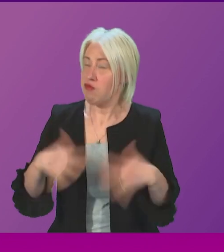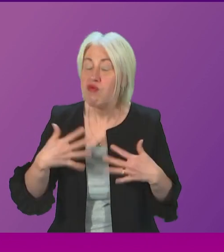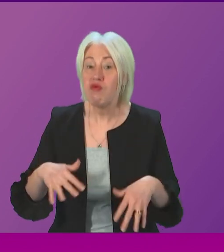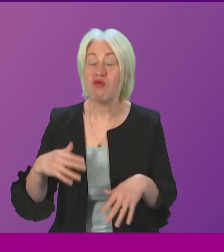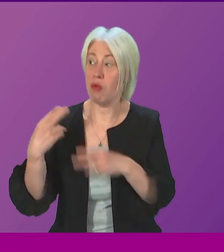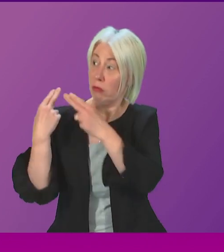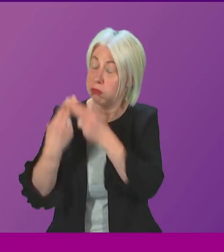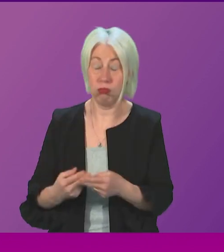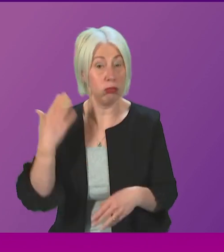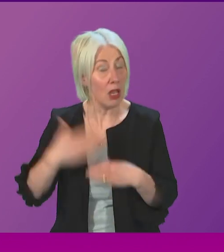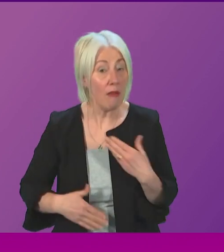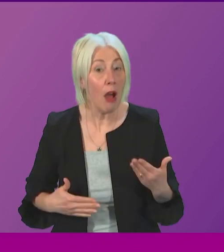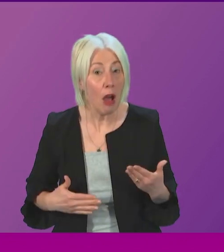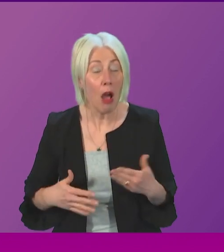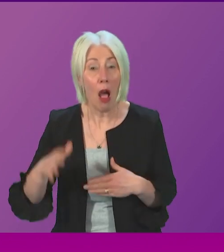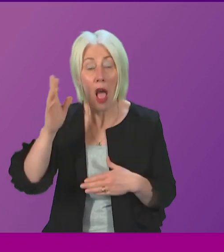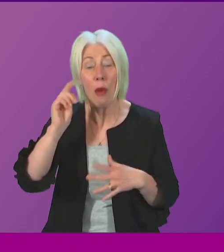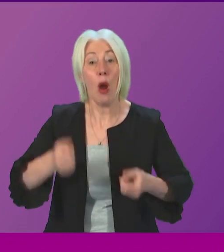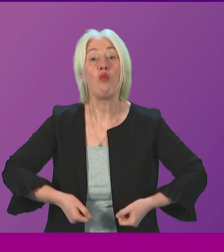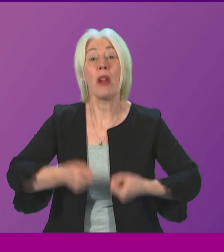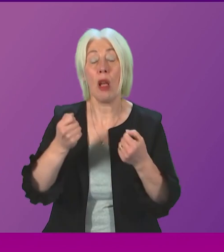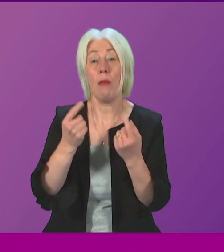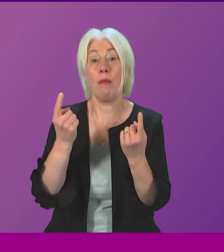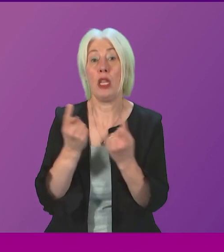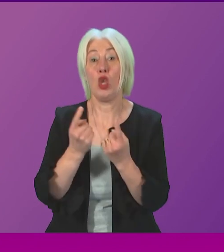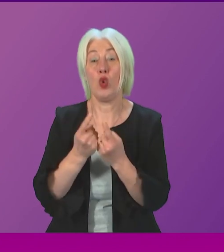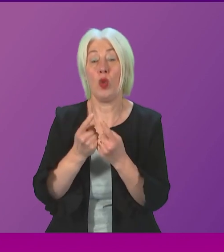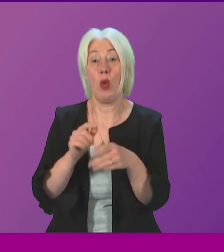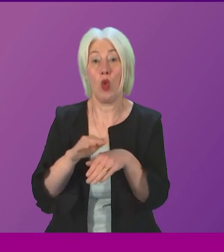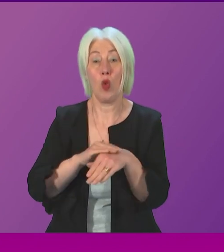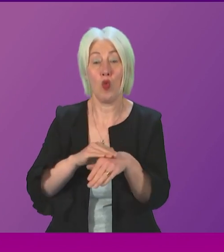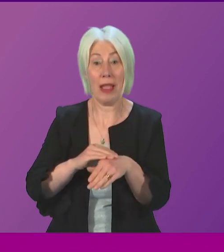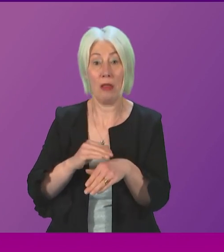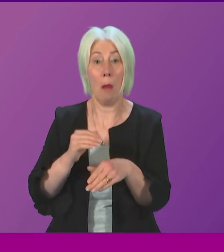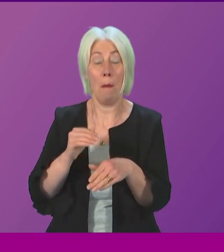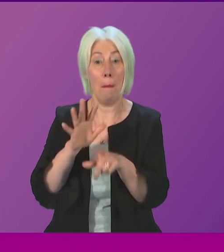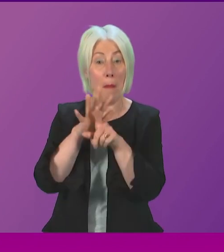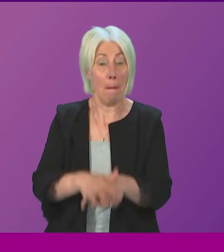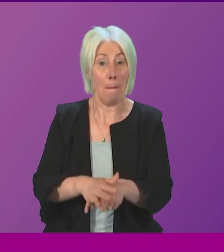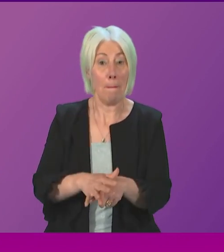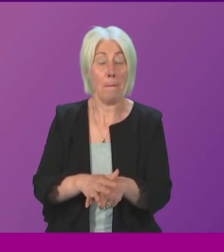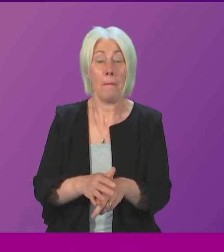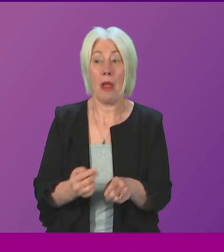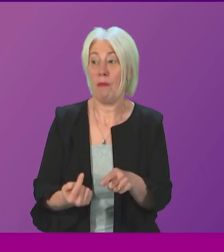I remember raising the issue of racism in Strathclyde Police, as the force then was.